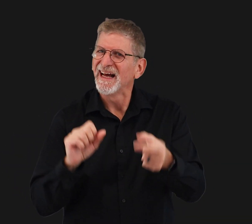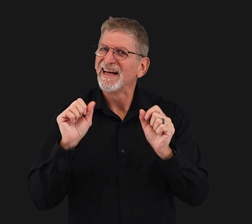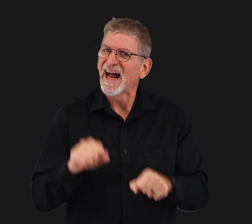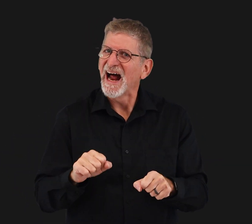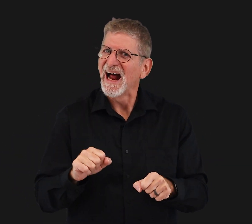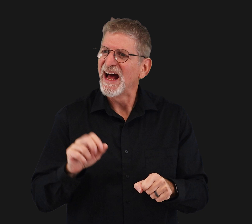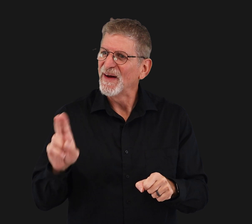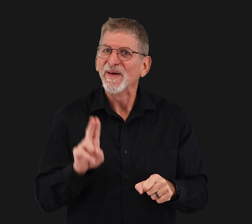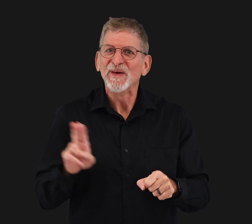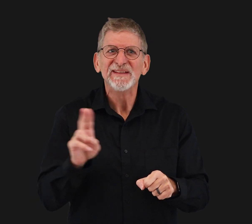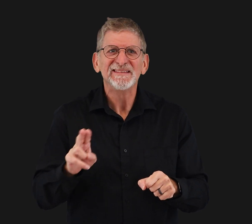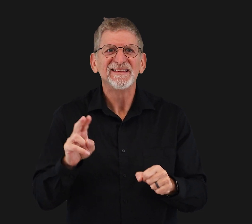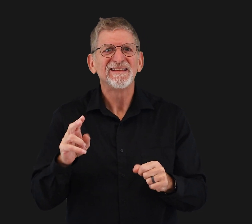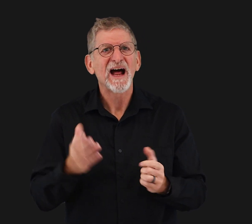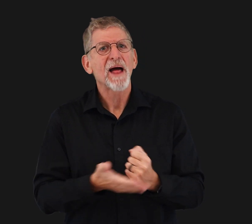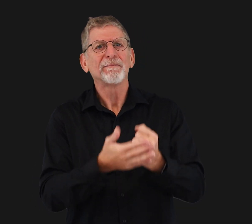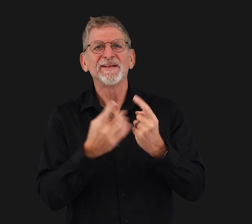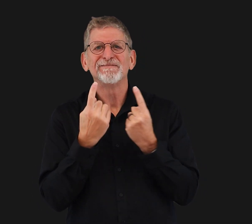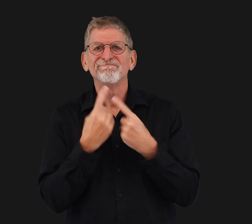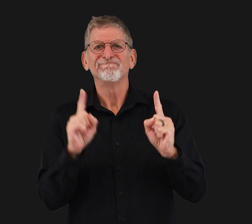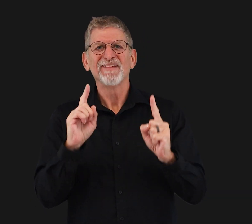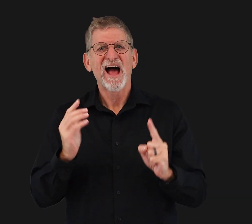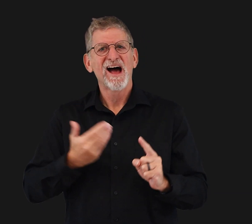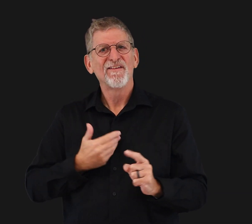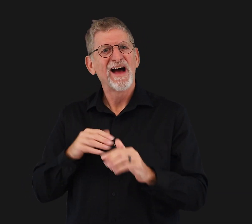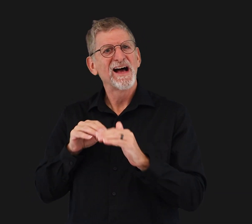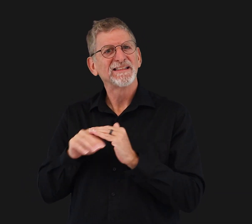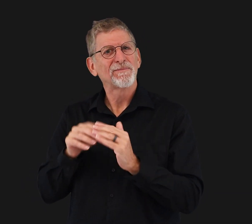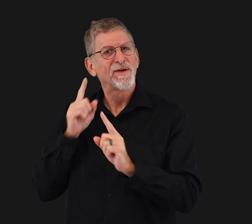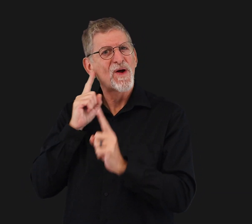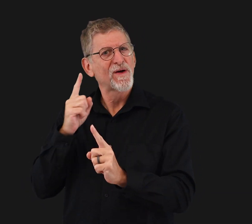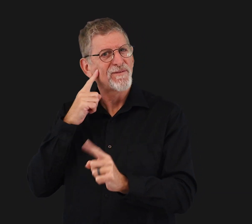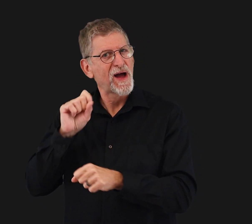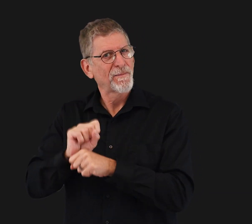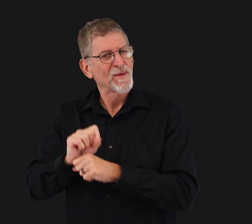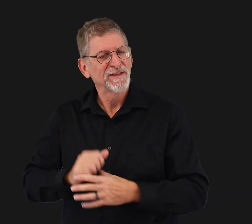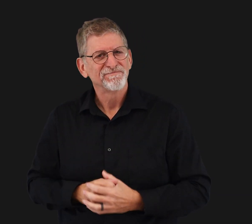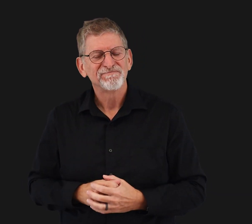they need to help achieve our accessibility goals for employment.